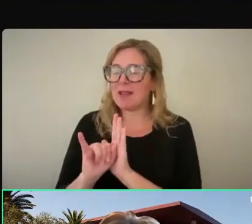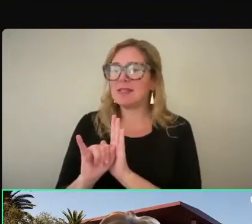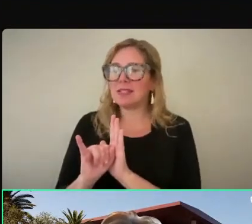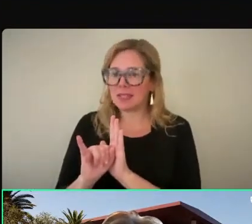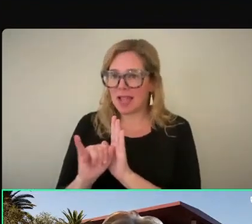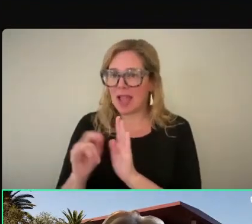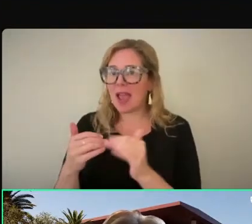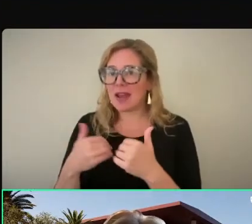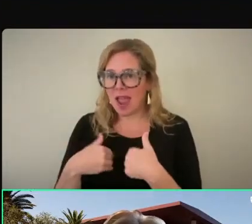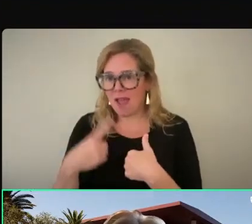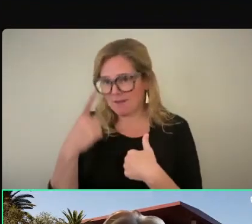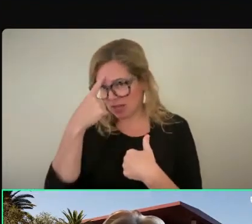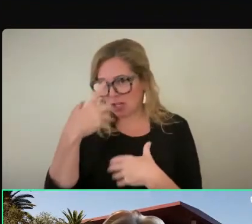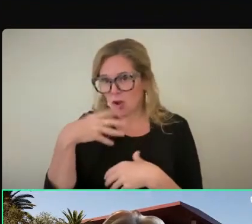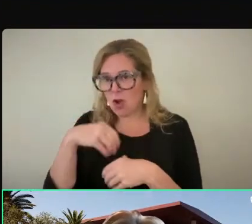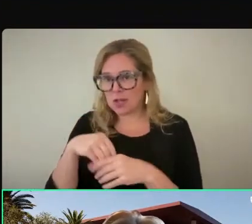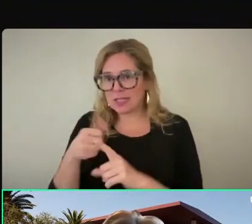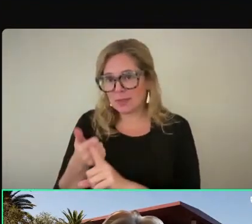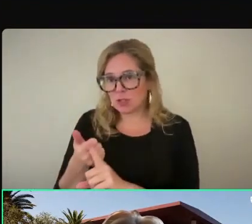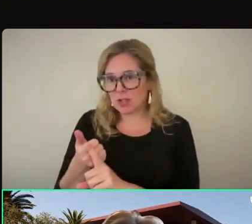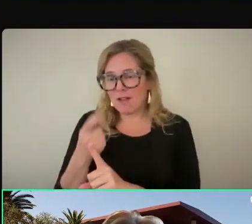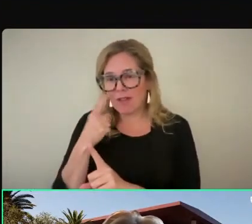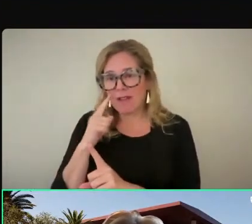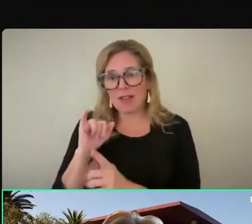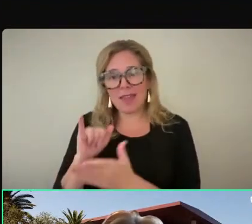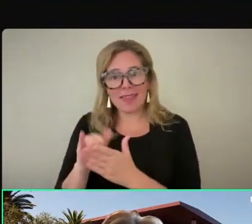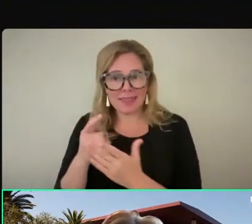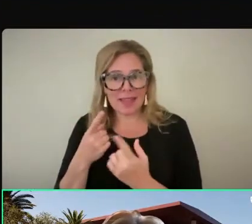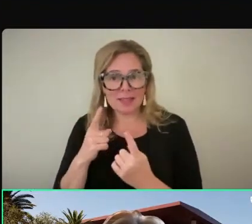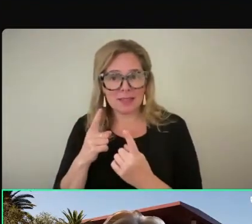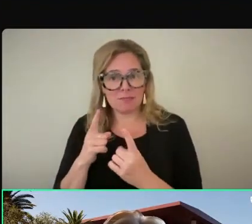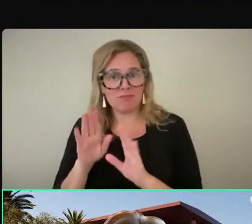autism herself. And I think that's incredibly important when we're talking about these issues,